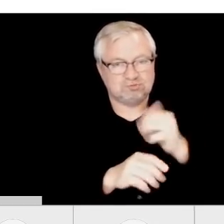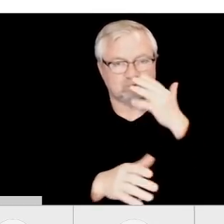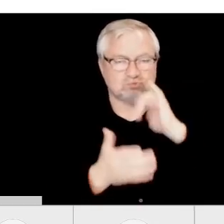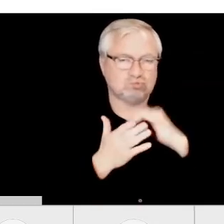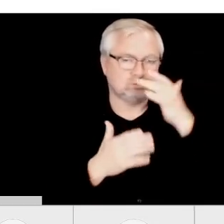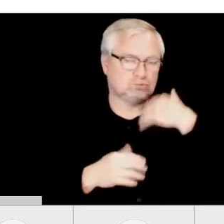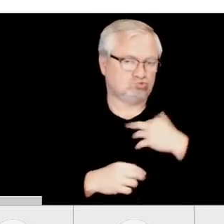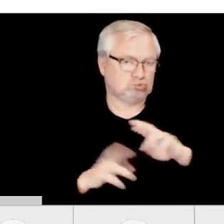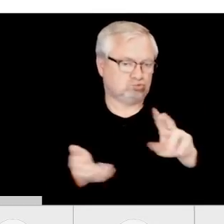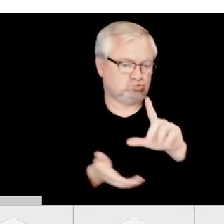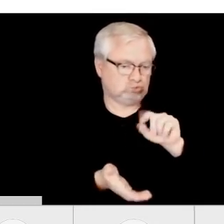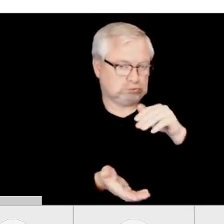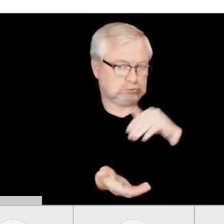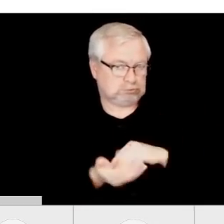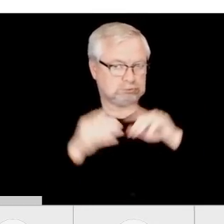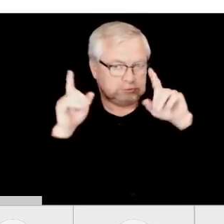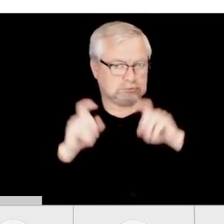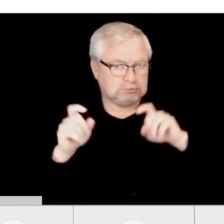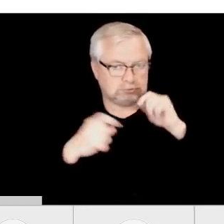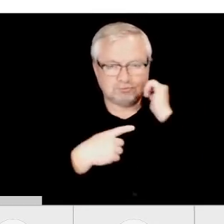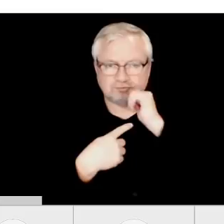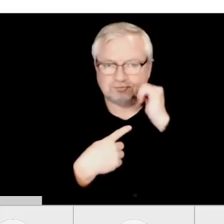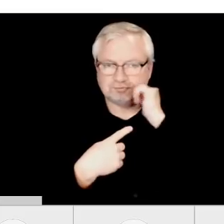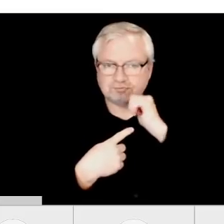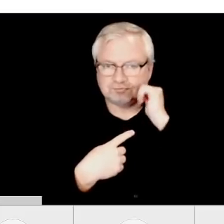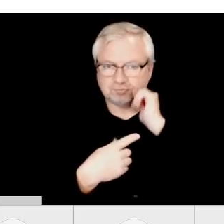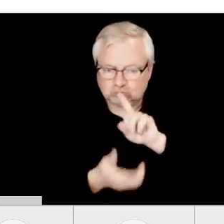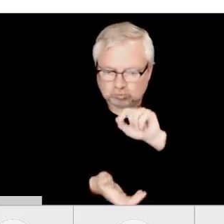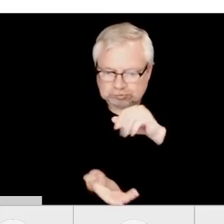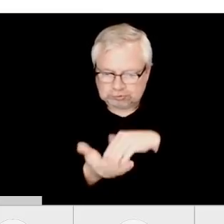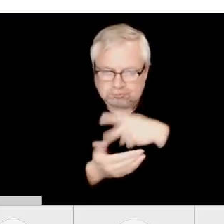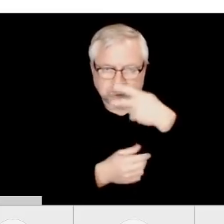we've got that capacity for that repeated testing where it's indicated.